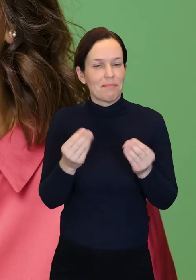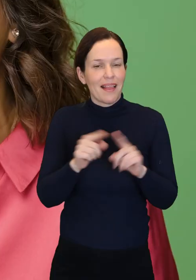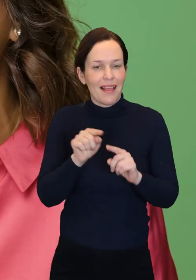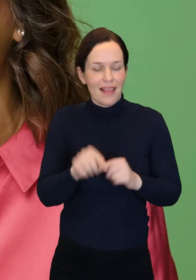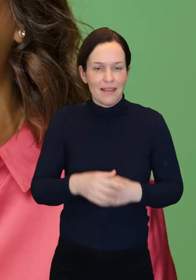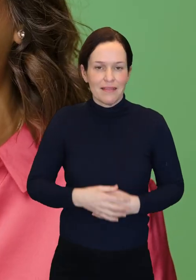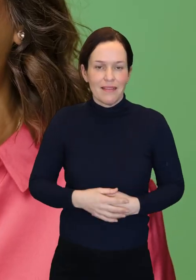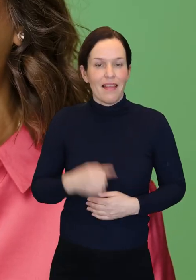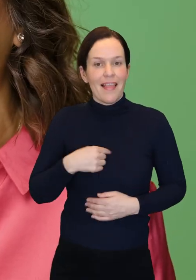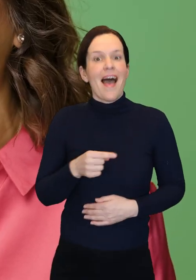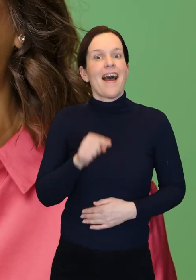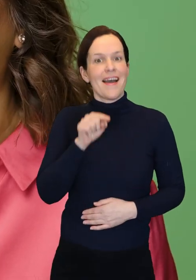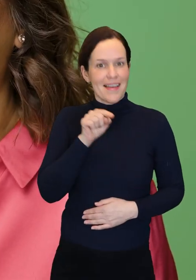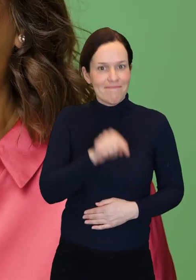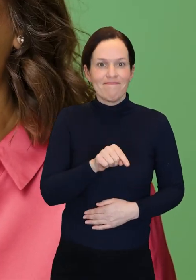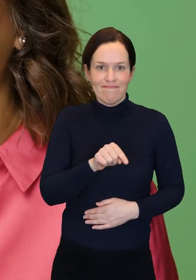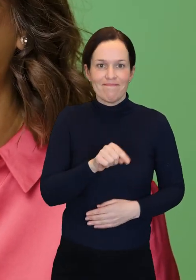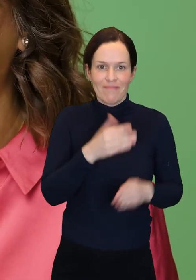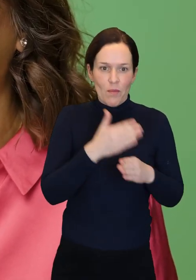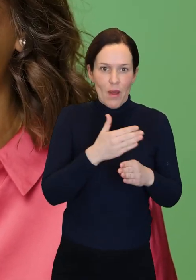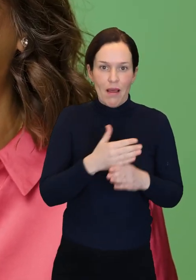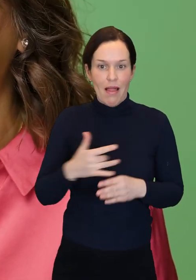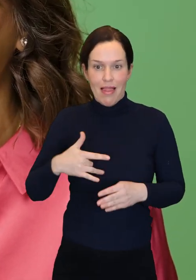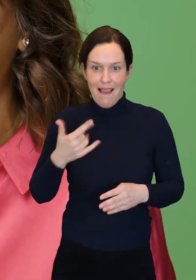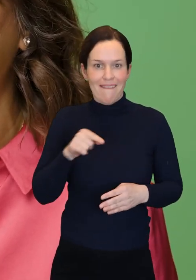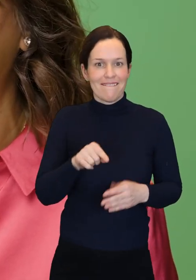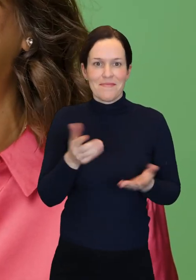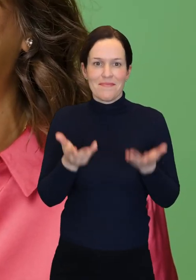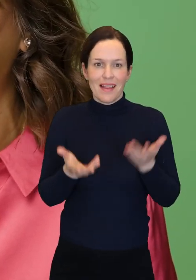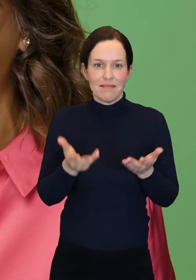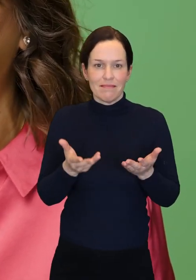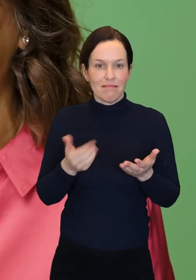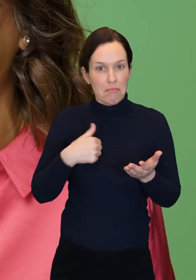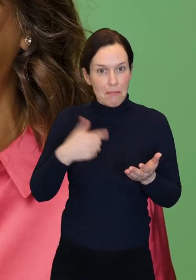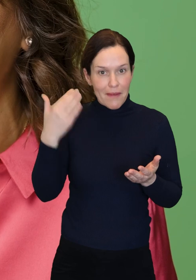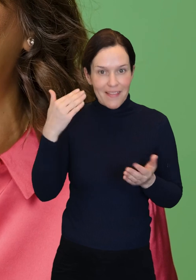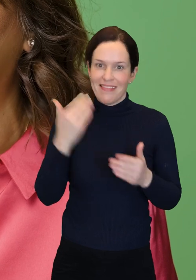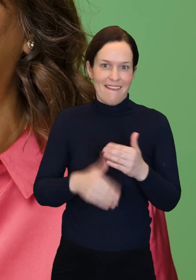Ranjit: I actually found I had a work-life balance. I've never had that before, in any other job.